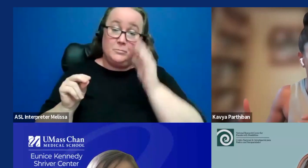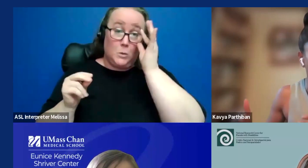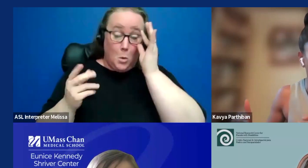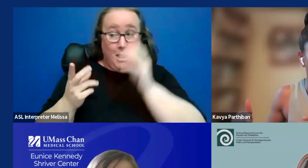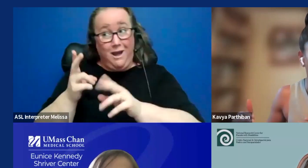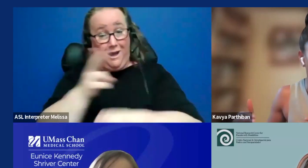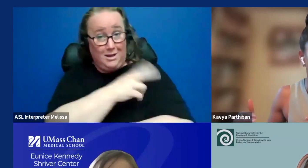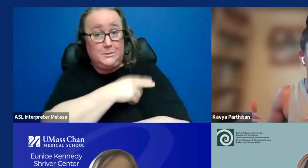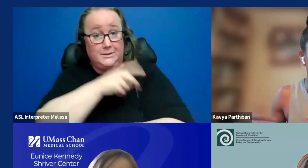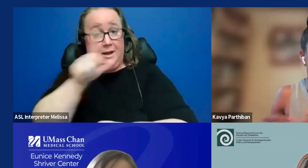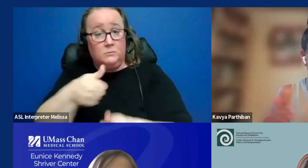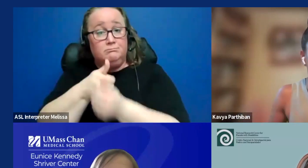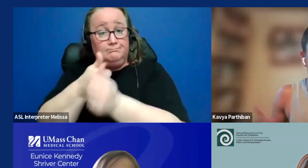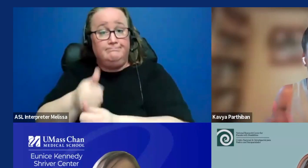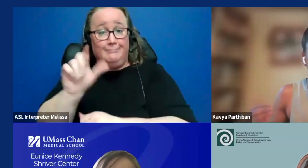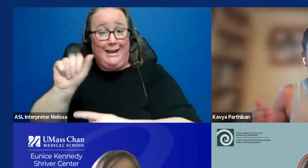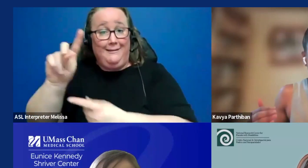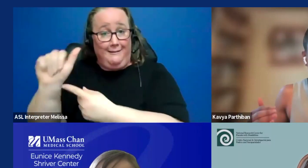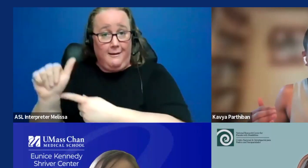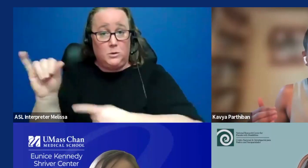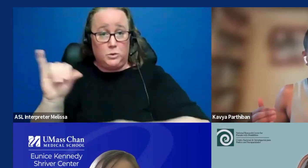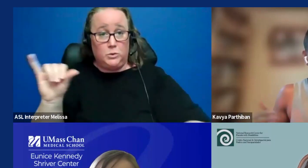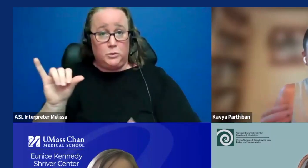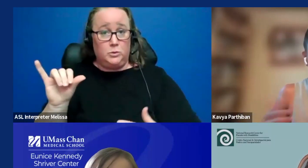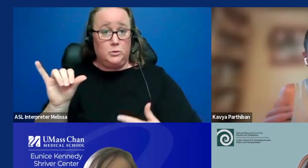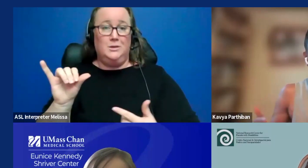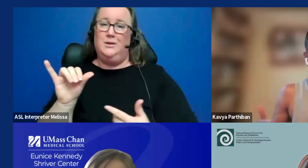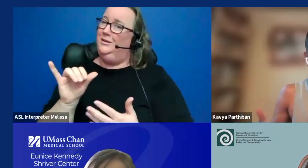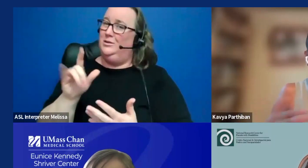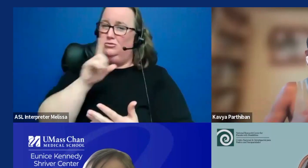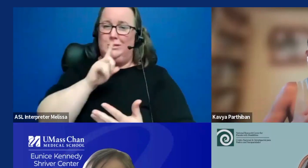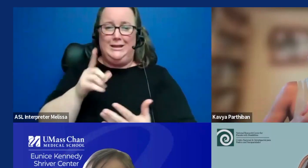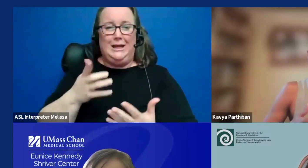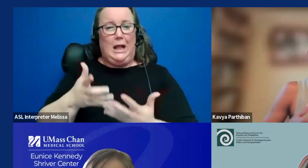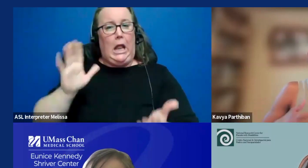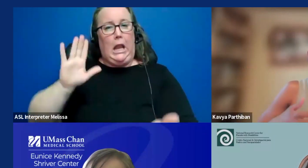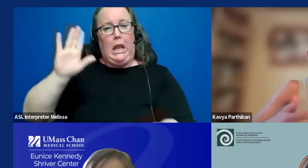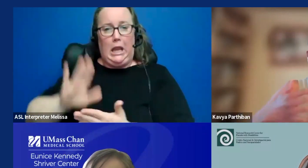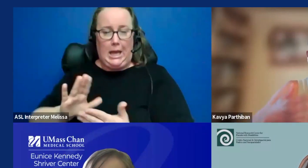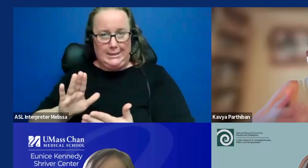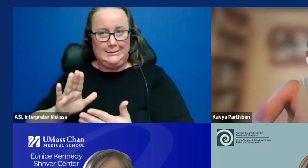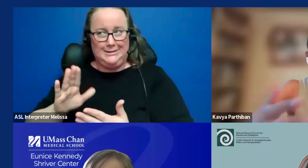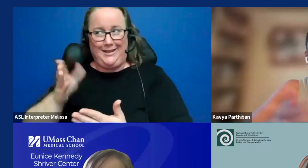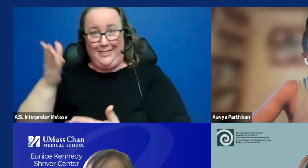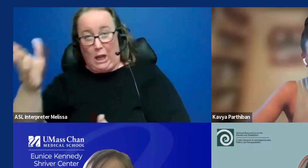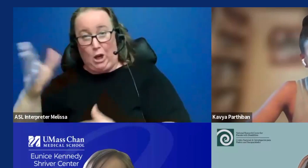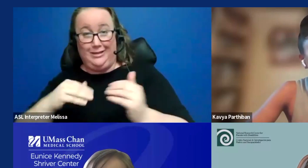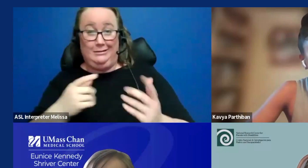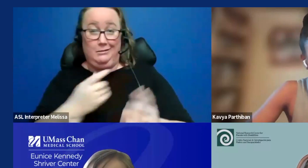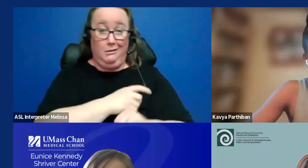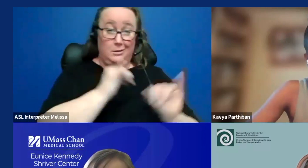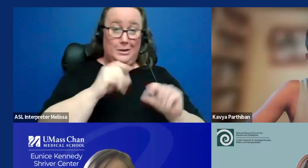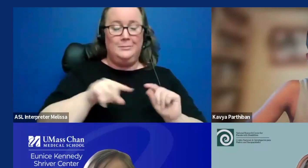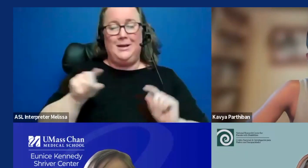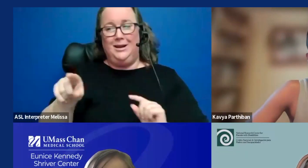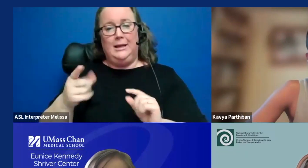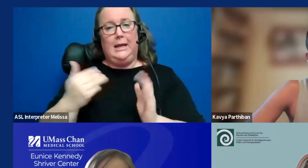and there's less contention about that than in dependency. So I would use some of these same arguments when you're chatting with those people.